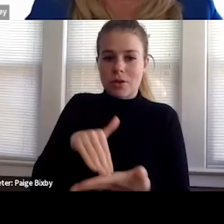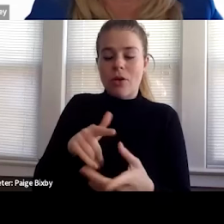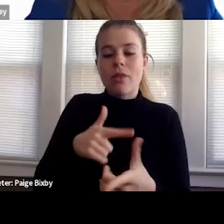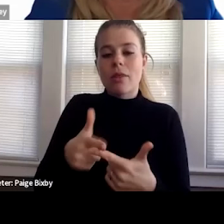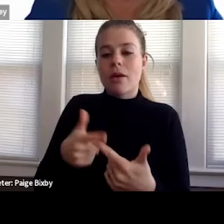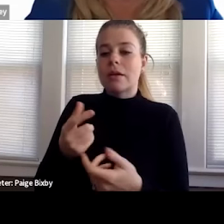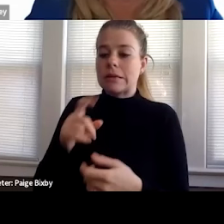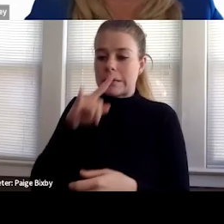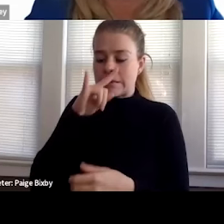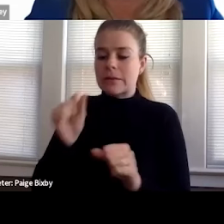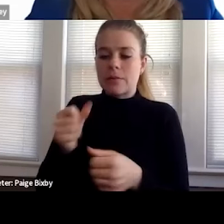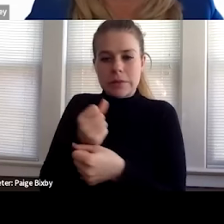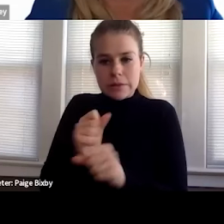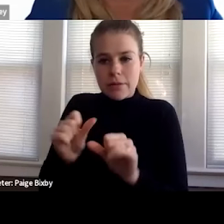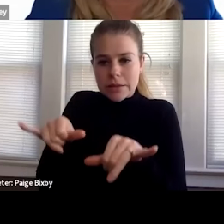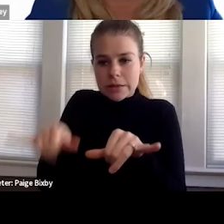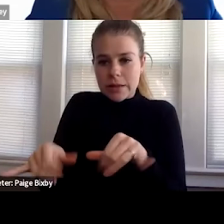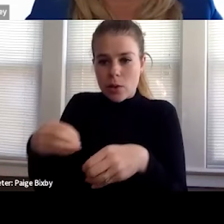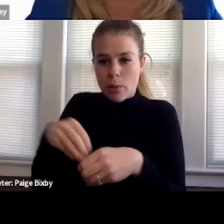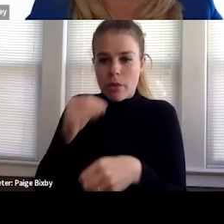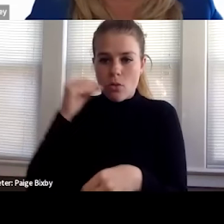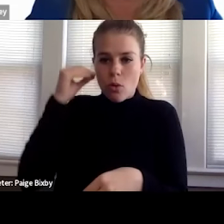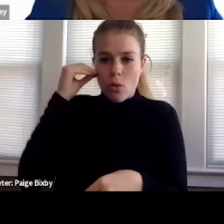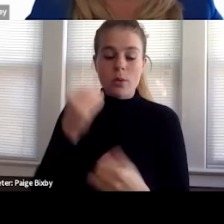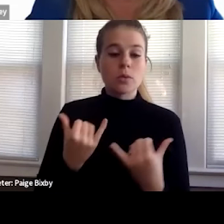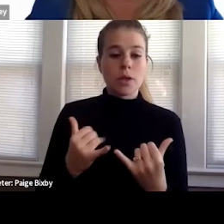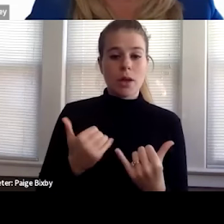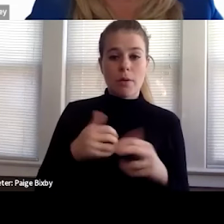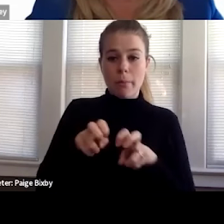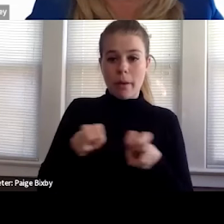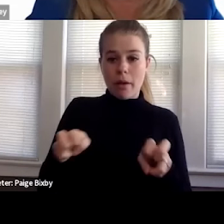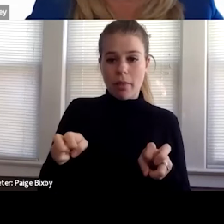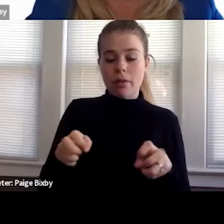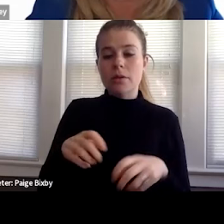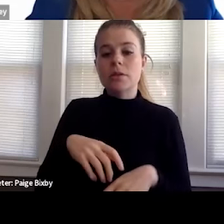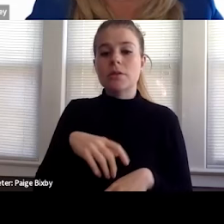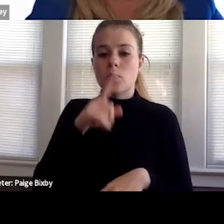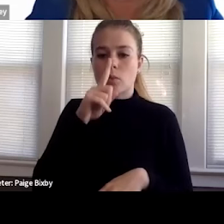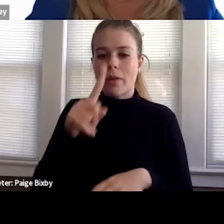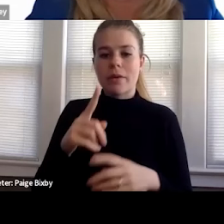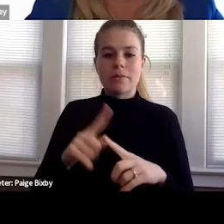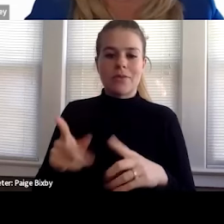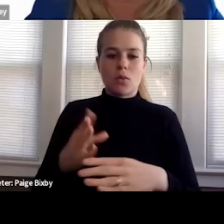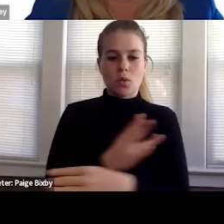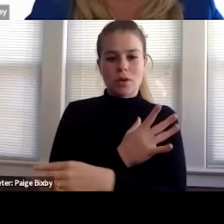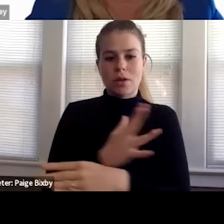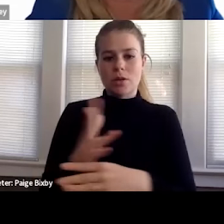And so we have our panelists here today that operate a different range across this spectrum of models.